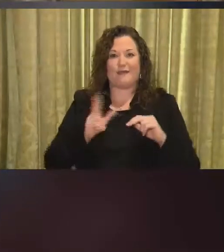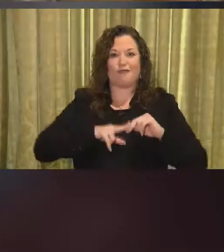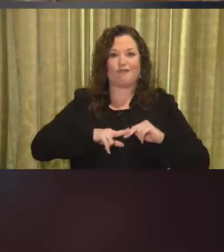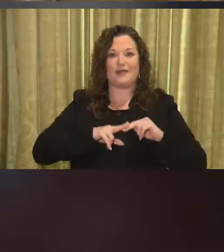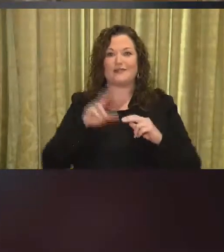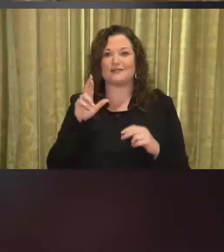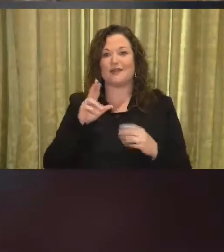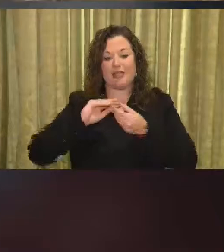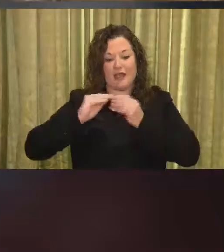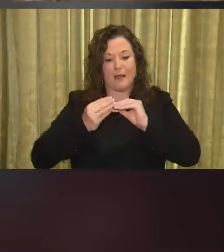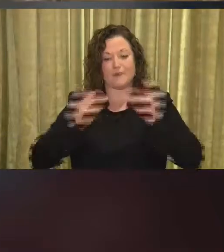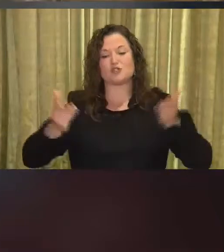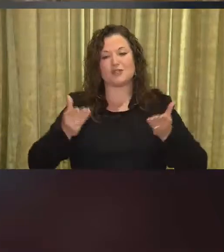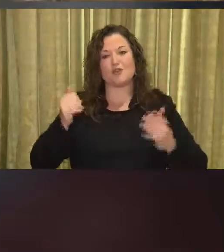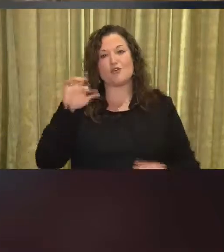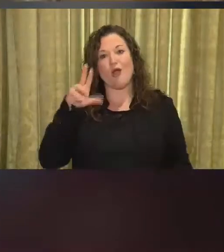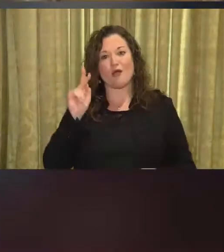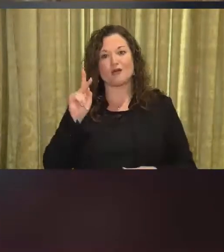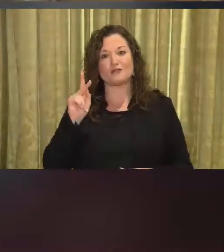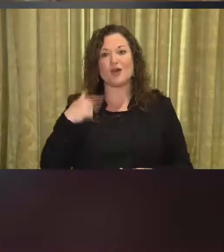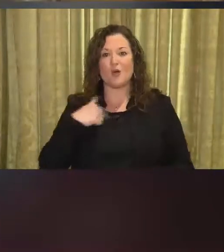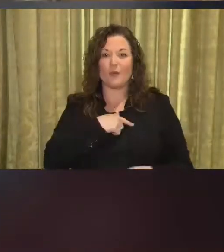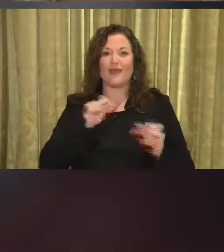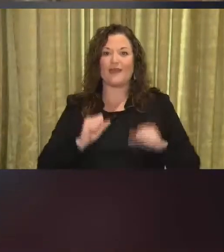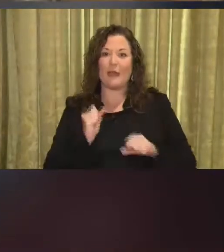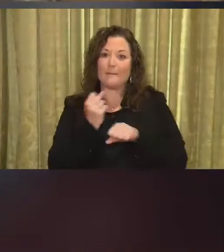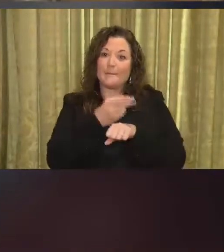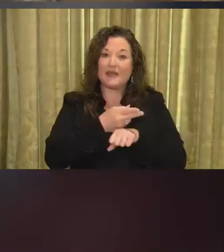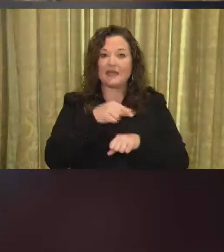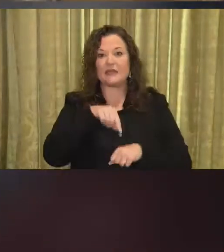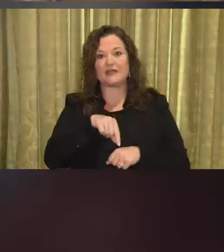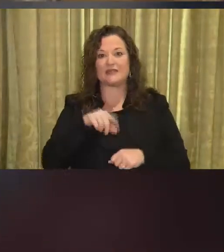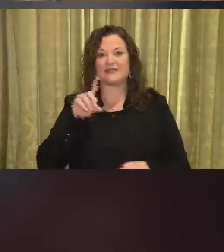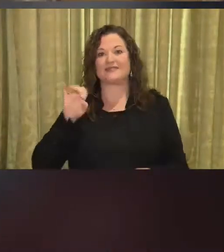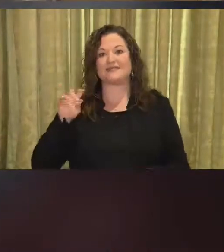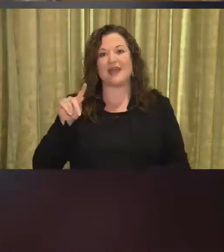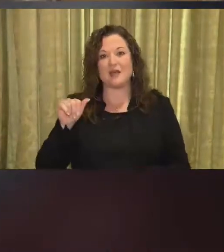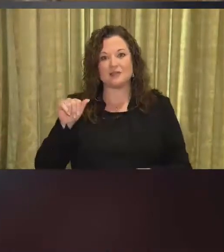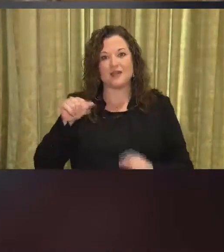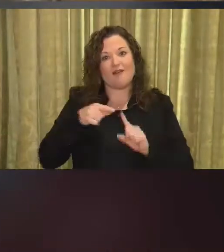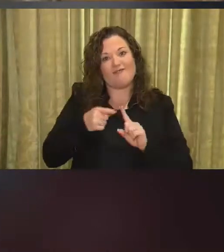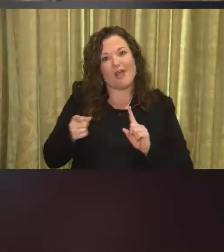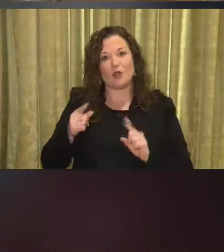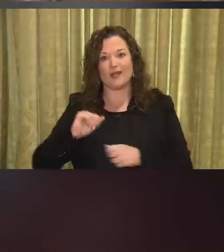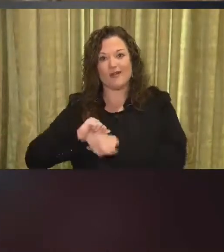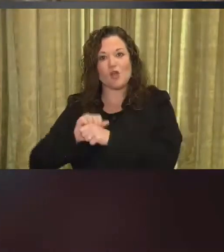Arkansas to beat the most recent delta variant that the vaccine can address.